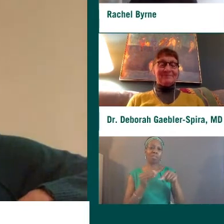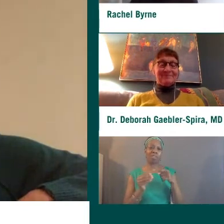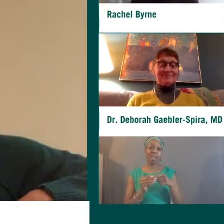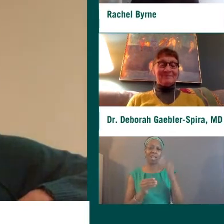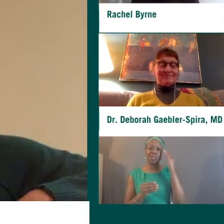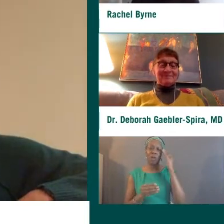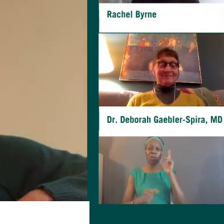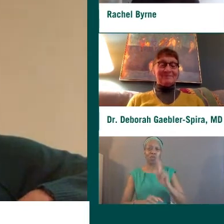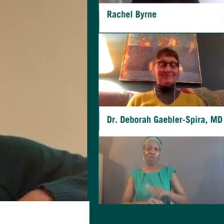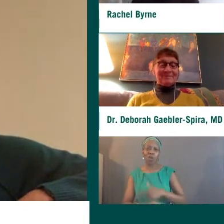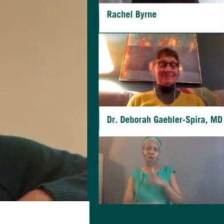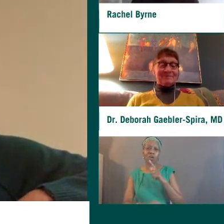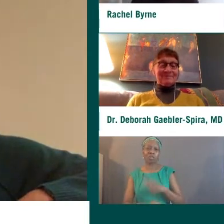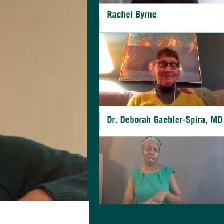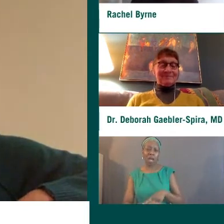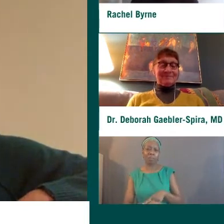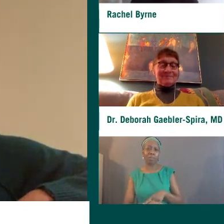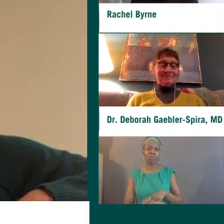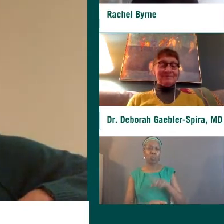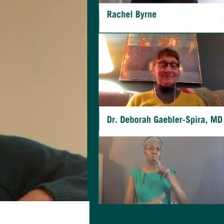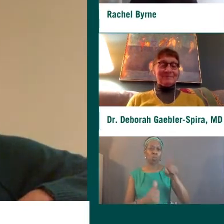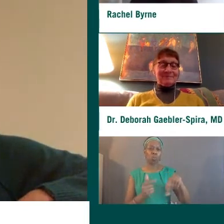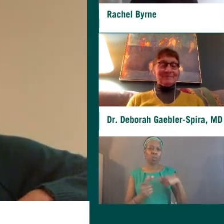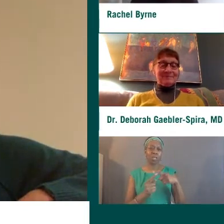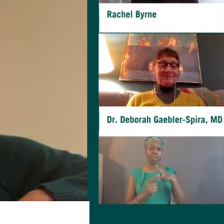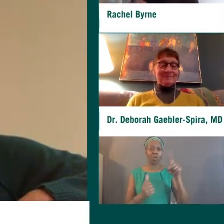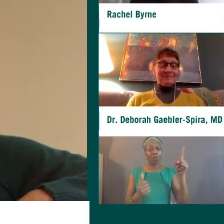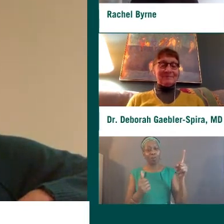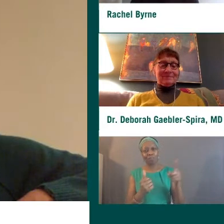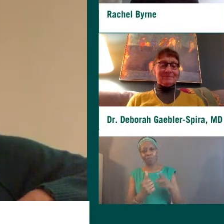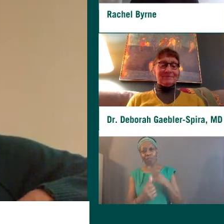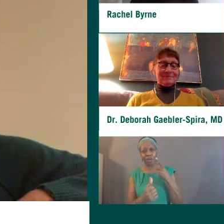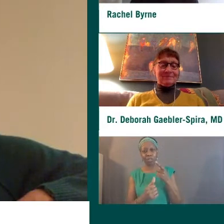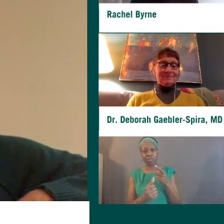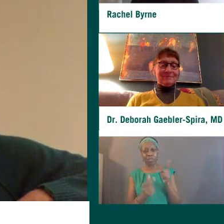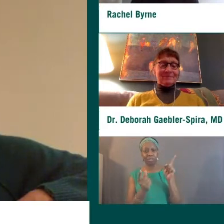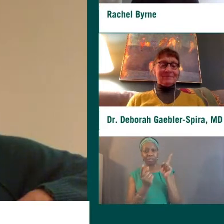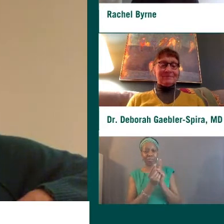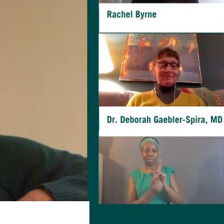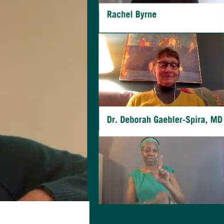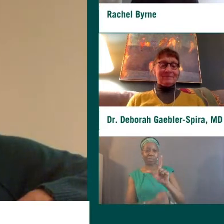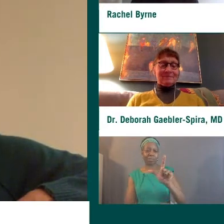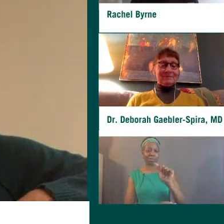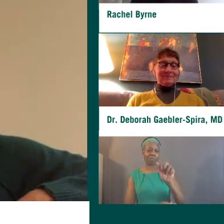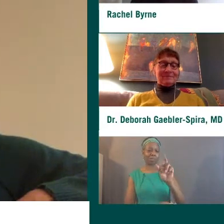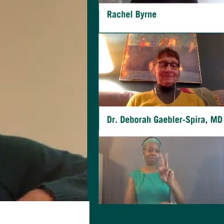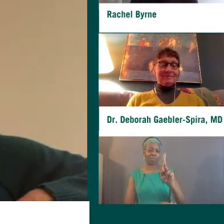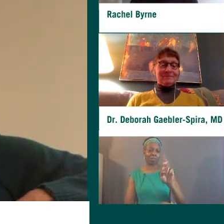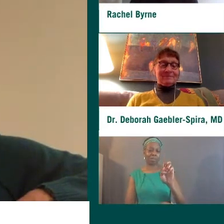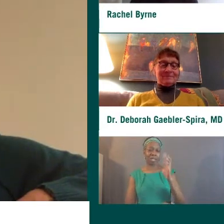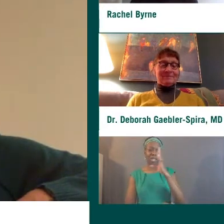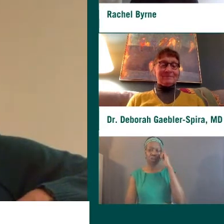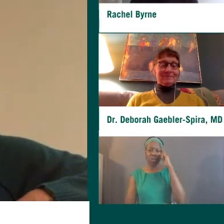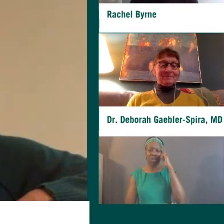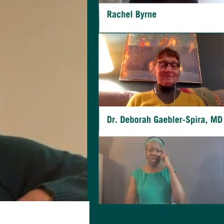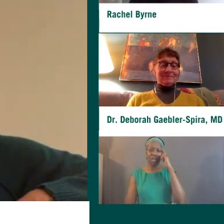When you were first looking at... When you first met Larke, and you were thinking, all right, what is available for her?